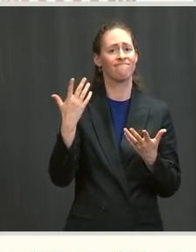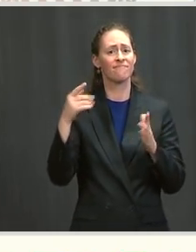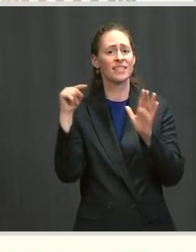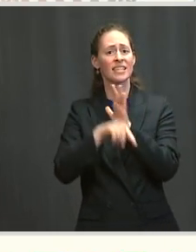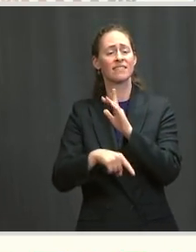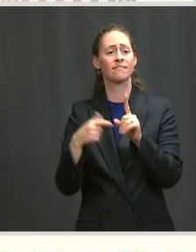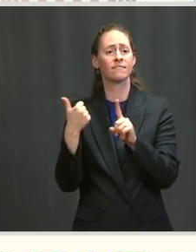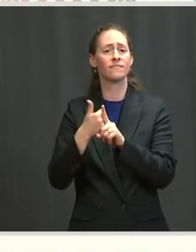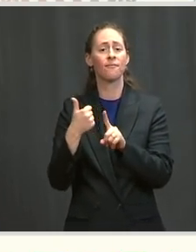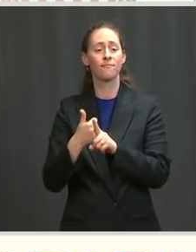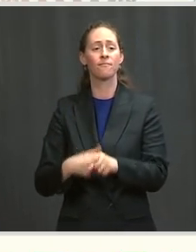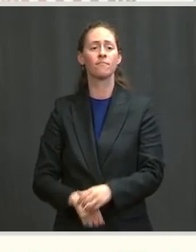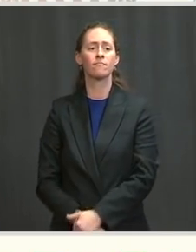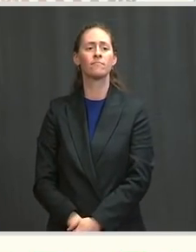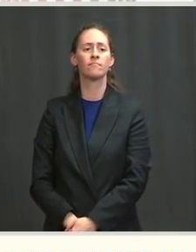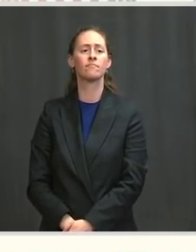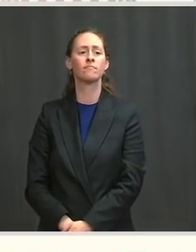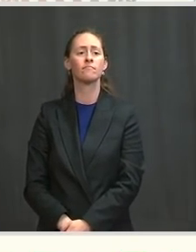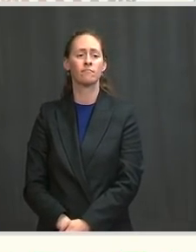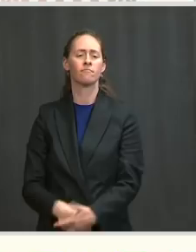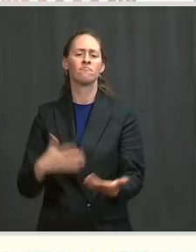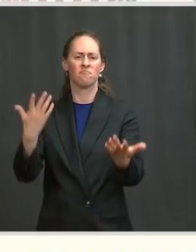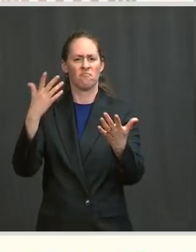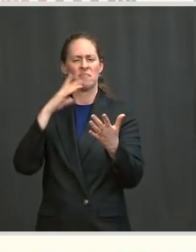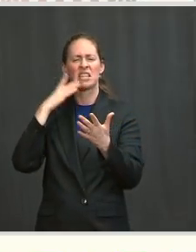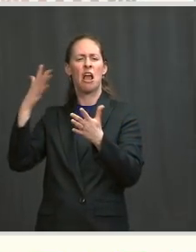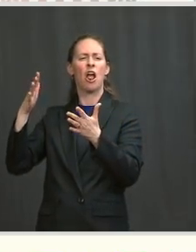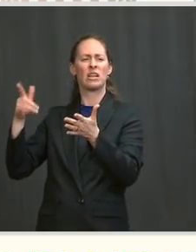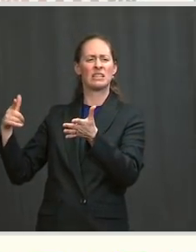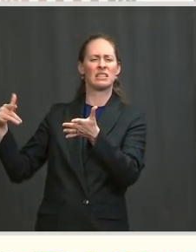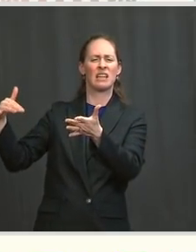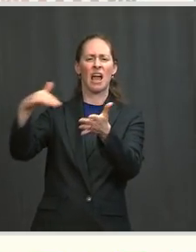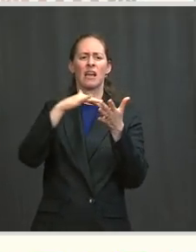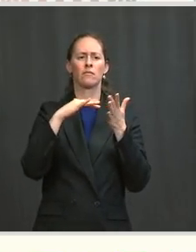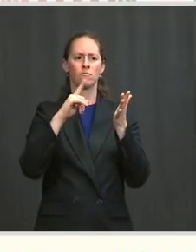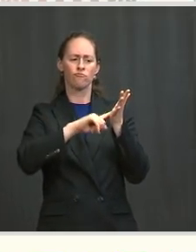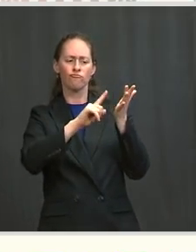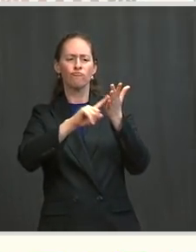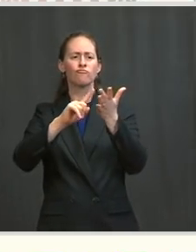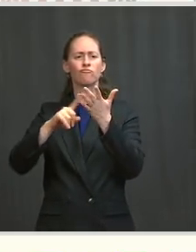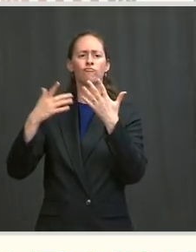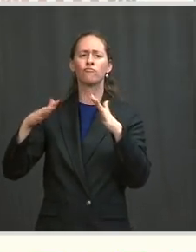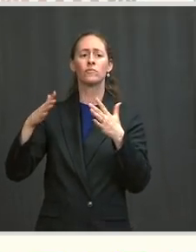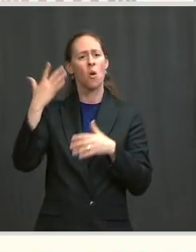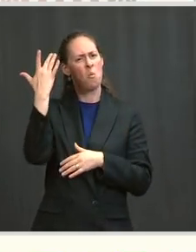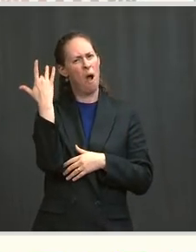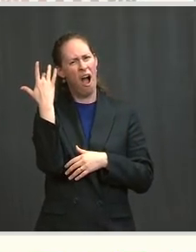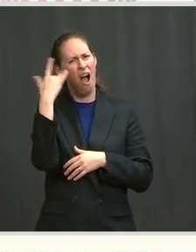based on the studies his foundation has done, do it because their mom doesn't understand,